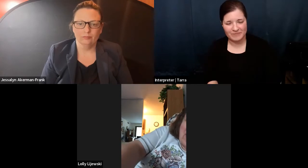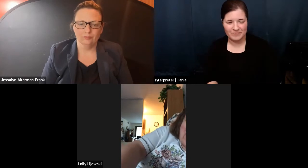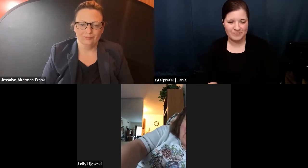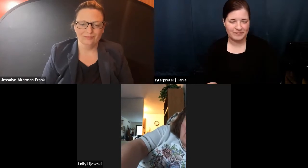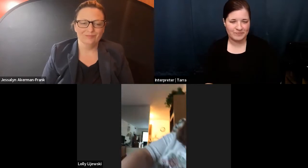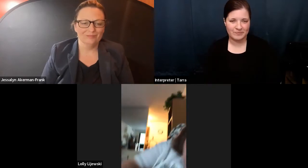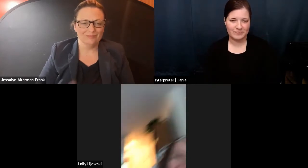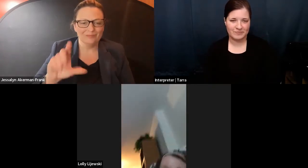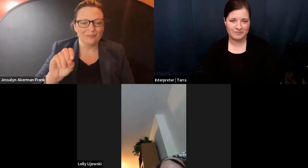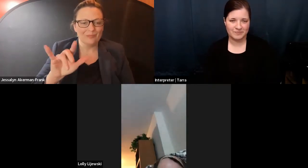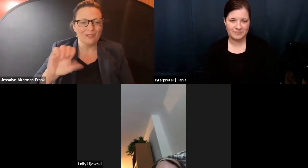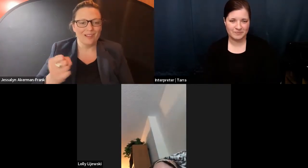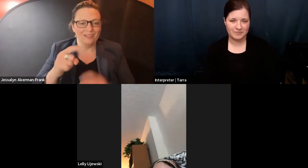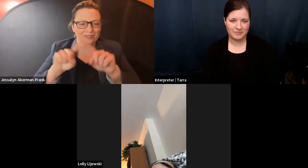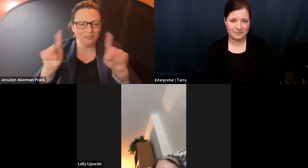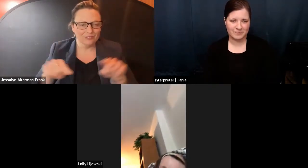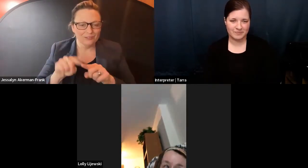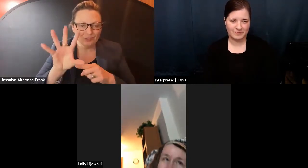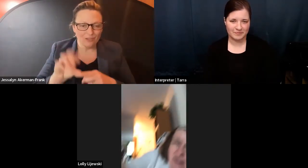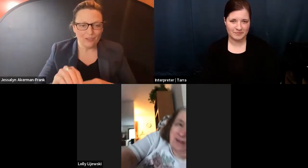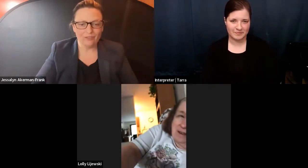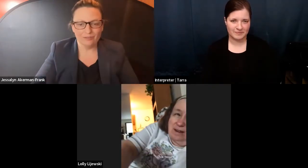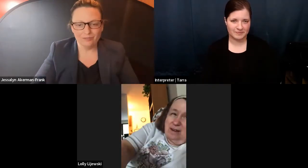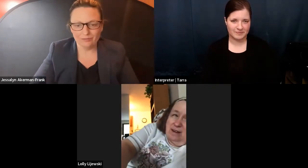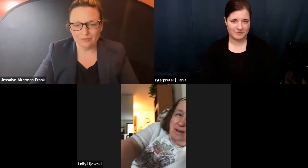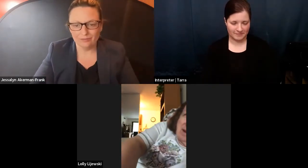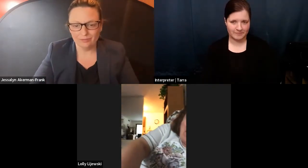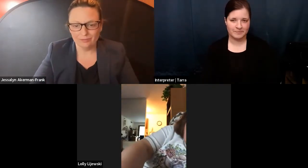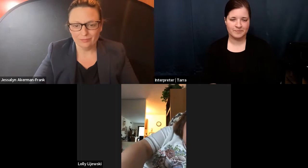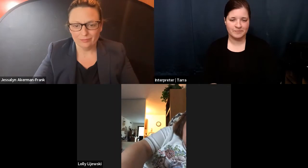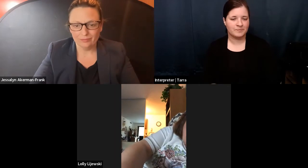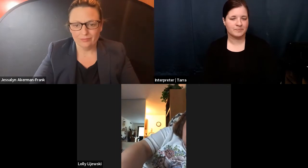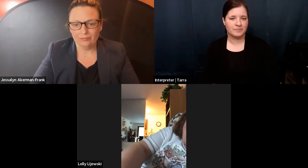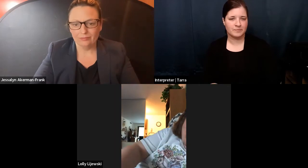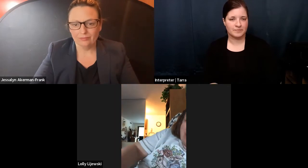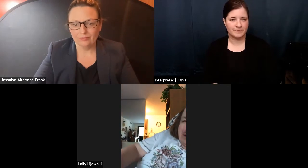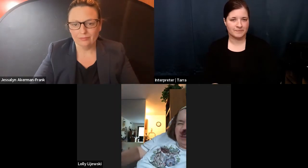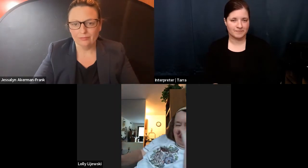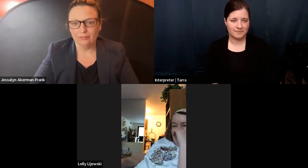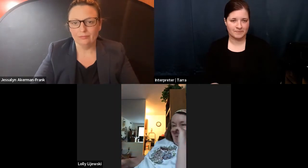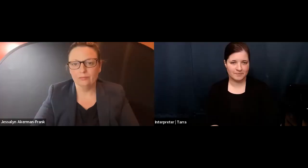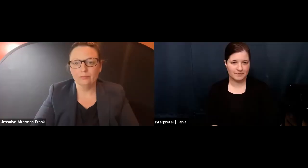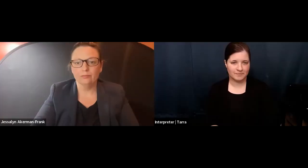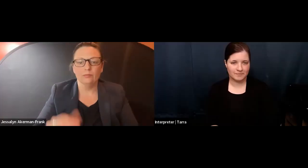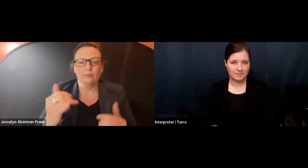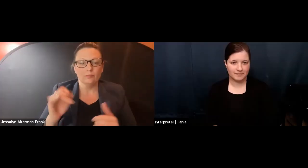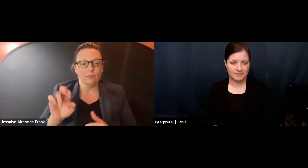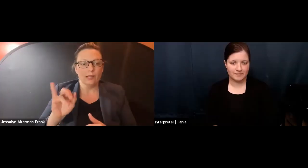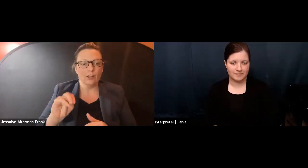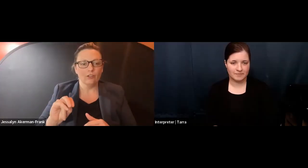Thanks.